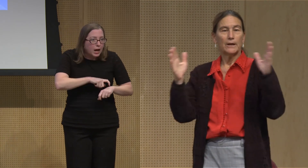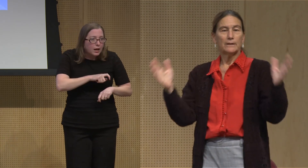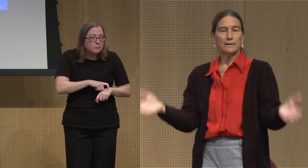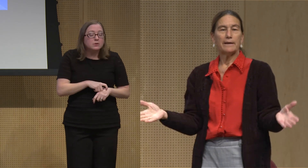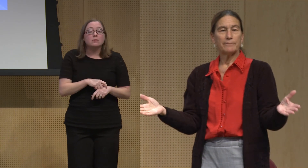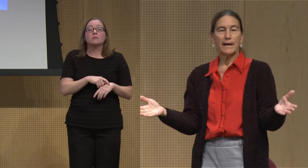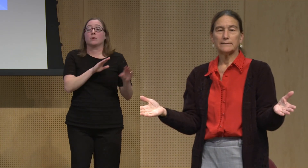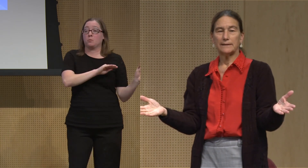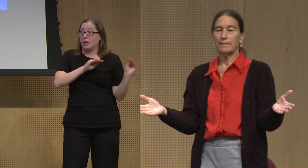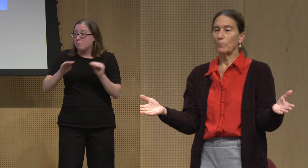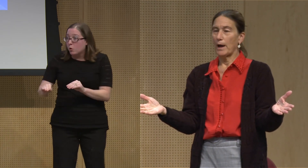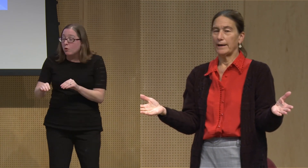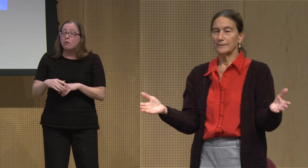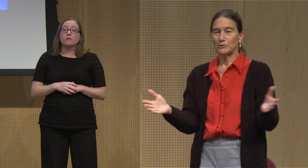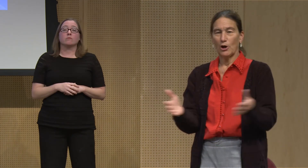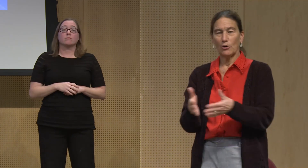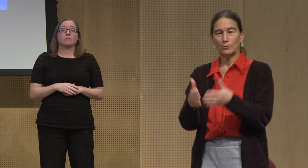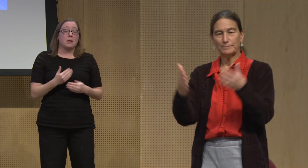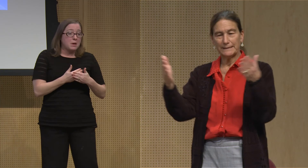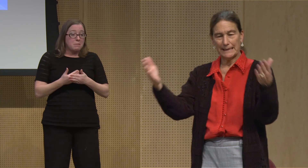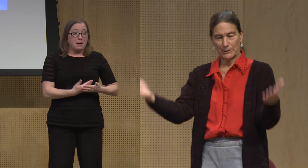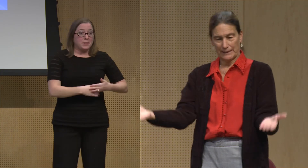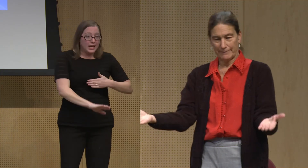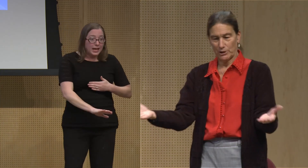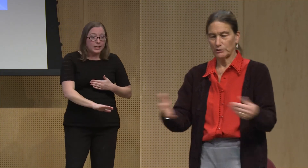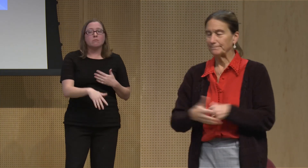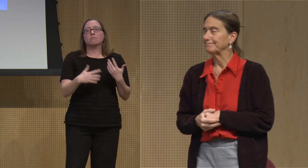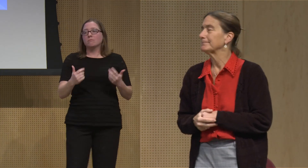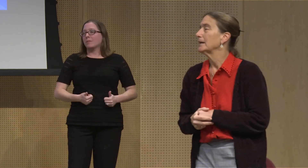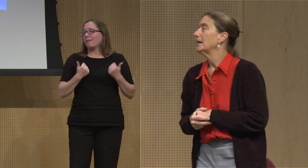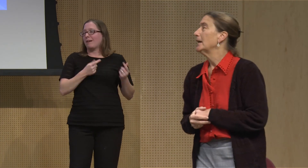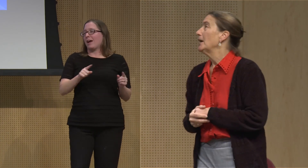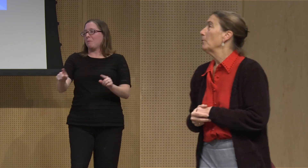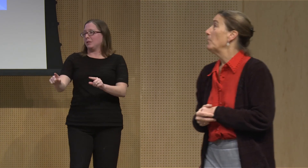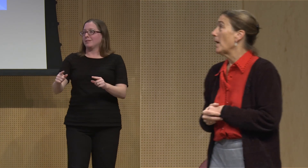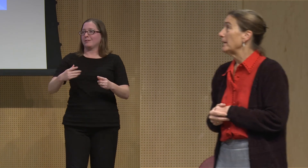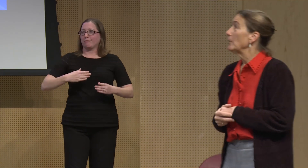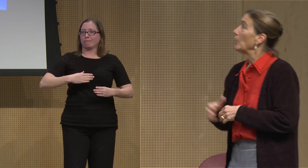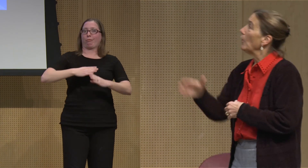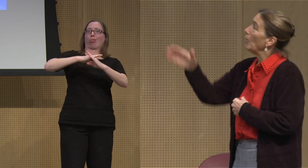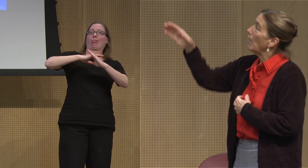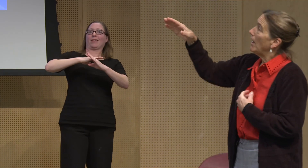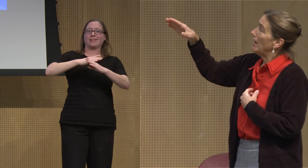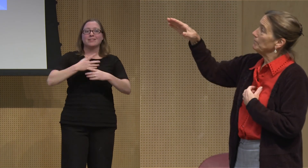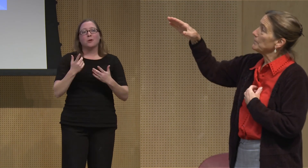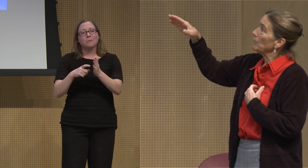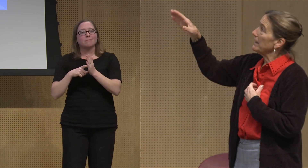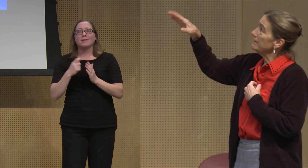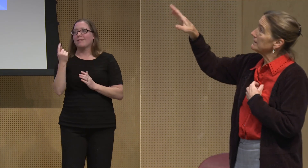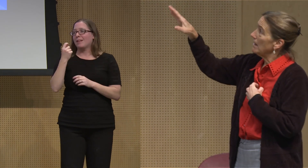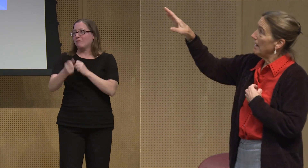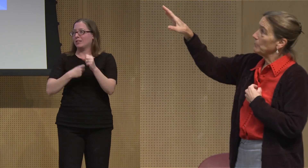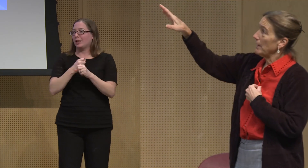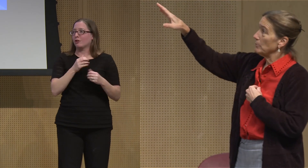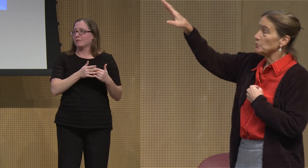LIFE GETS IN THE WAY, SO YOU TAKE 11 YEARS. BUT, UM, IN THE TIME WHEN I WAS WORKING